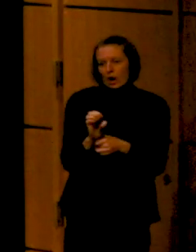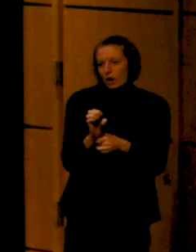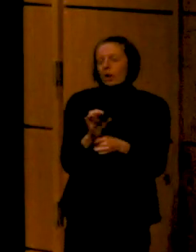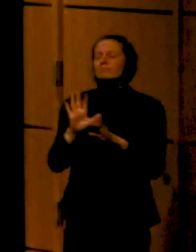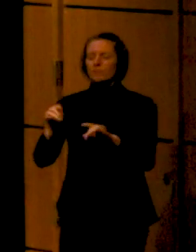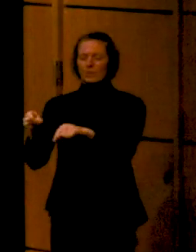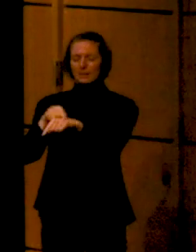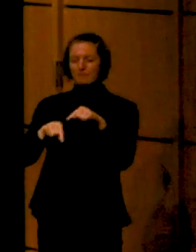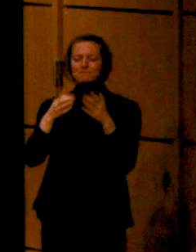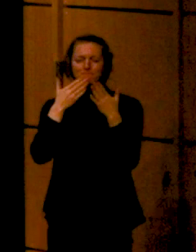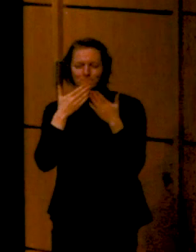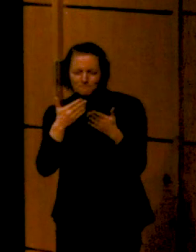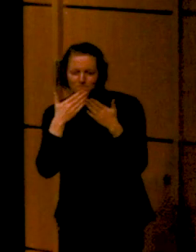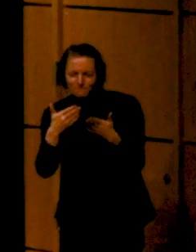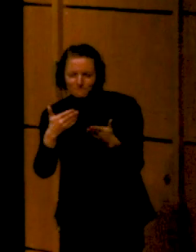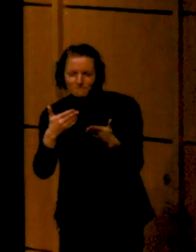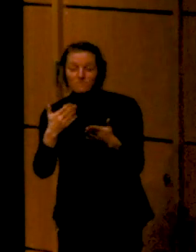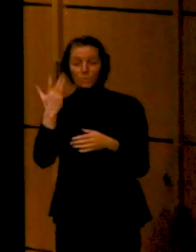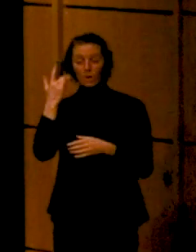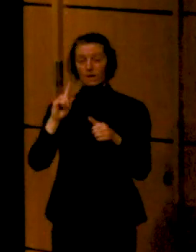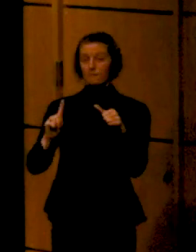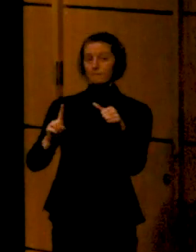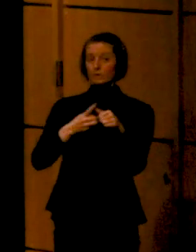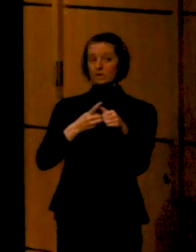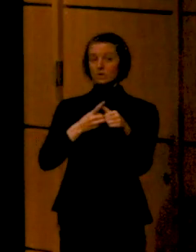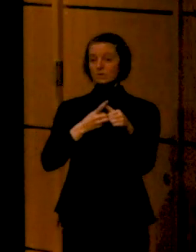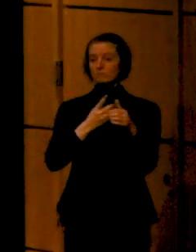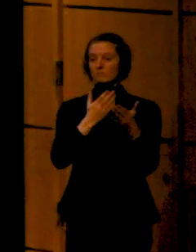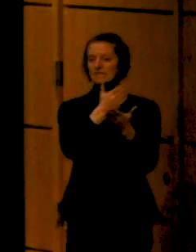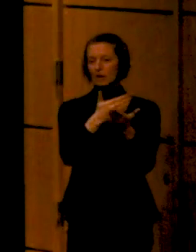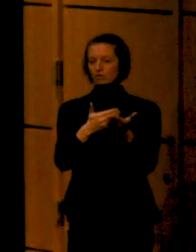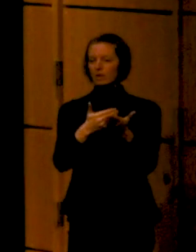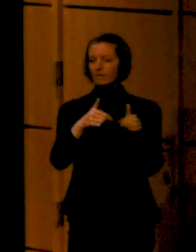Because the first section of the exhibition, we knew about the institutional loans from